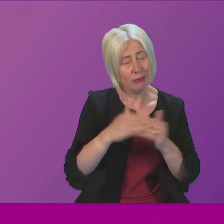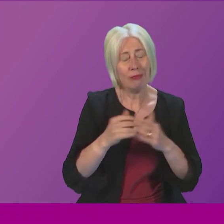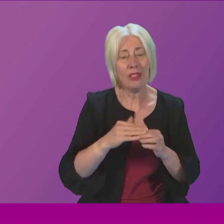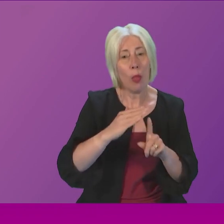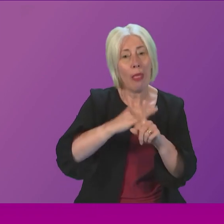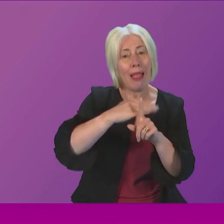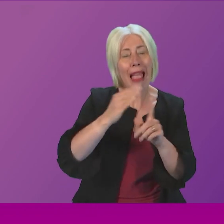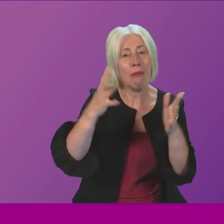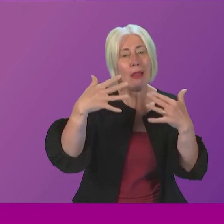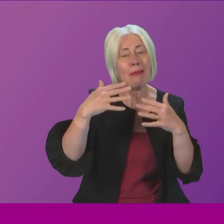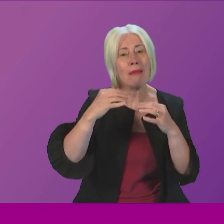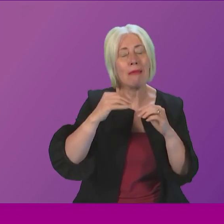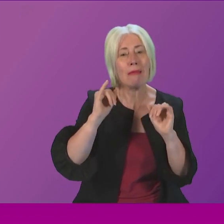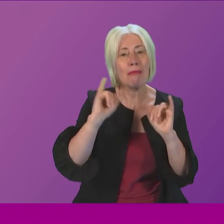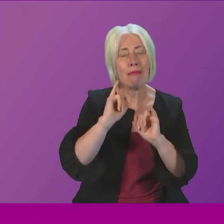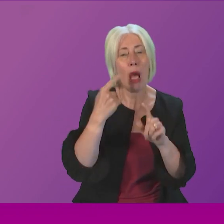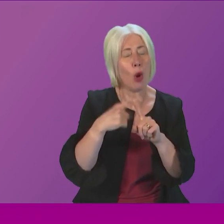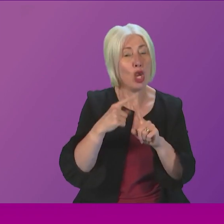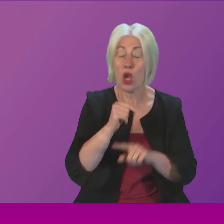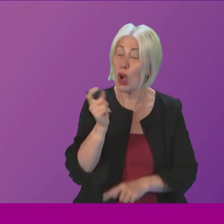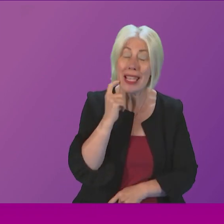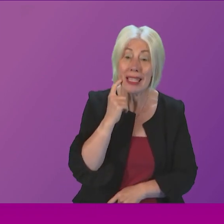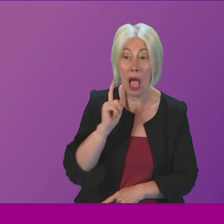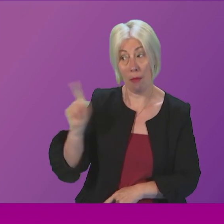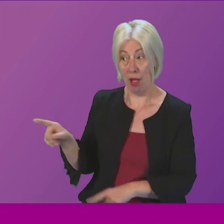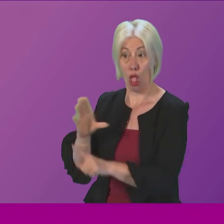We can take the path that the Conservatives choose to take, which is to not take that